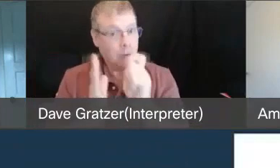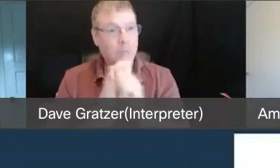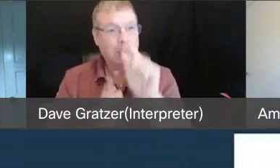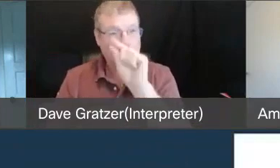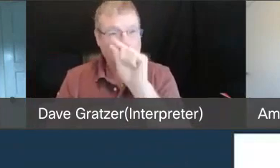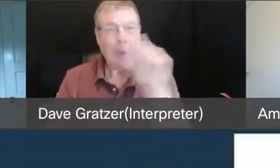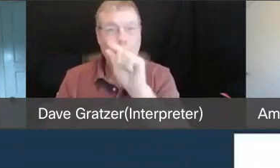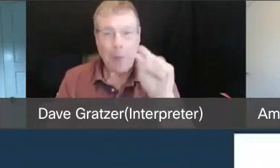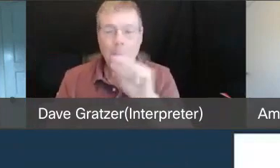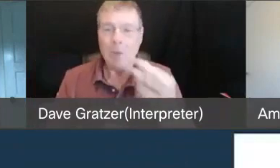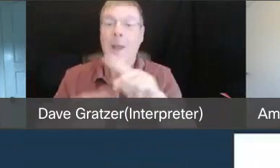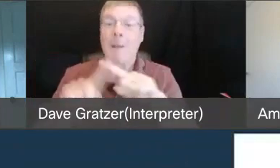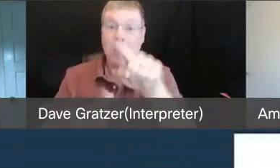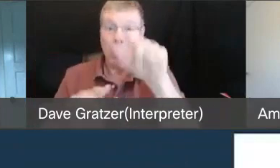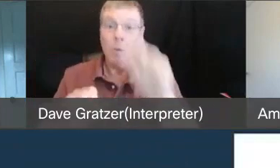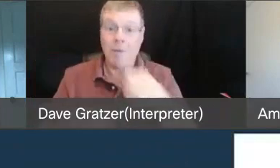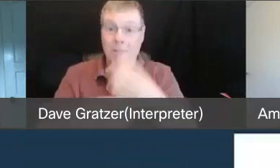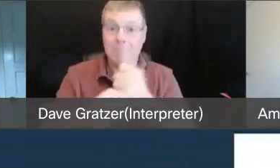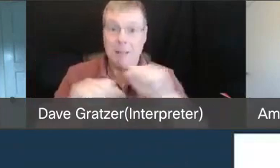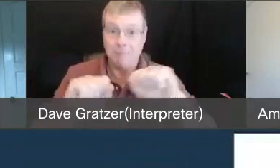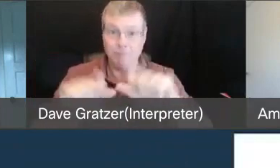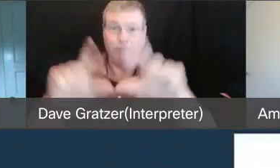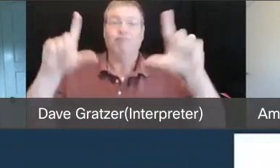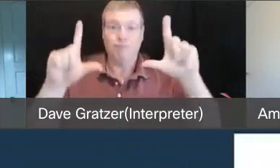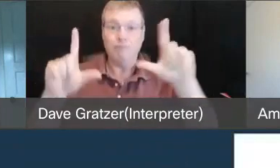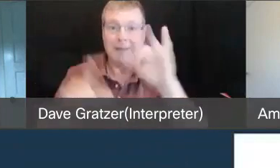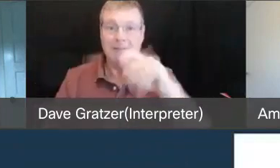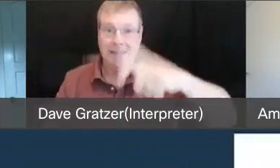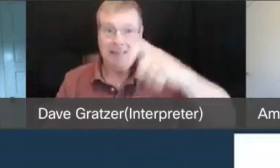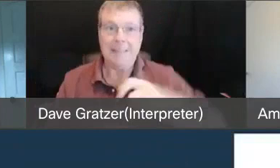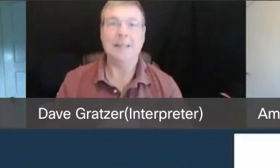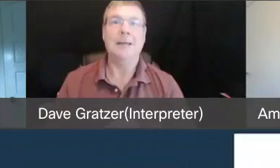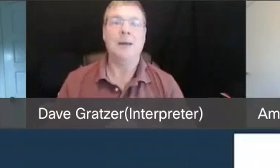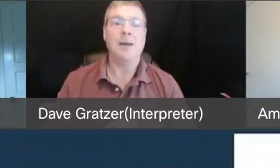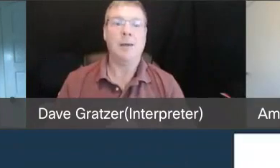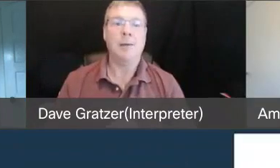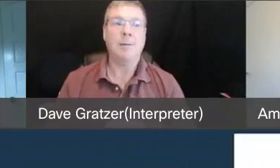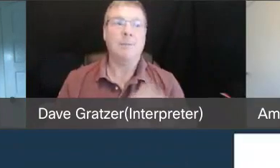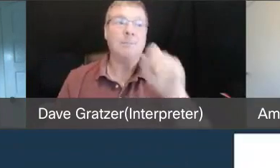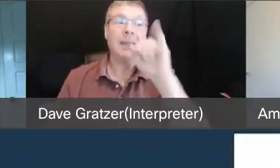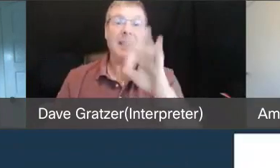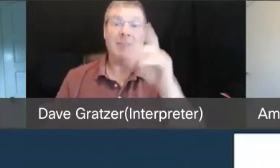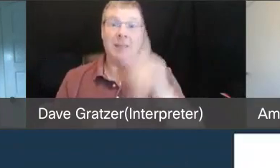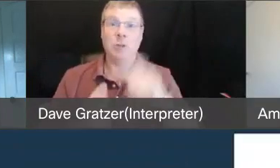but you can increase the size of the publication. Next to the presenters cameras,